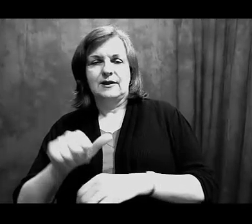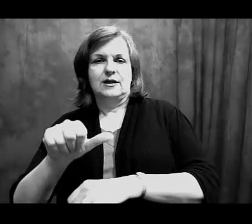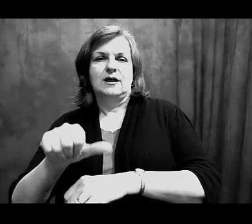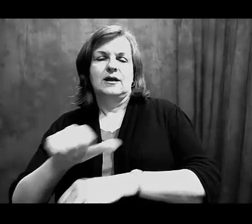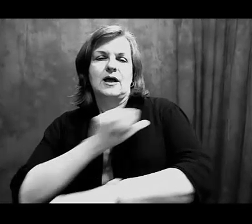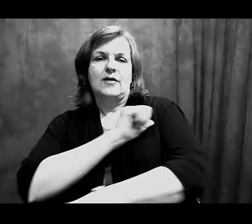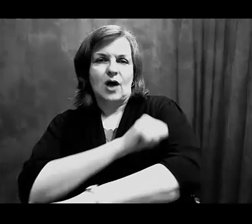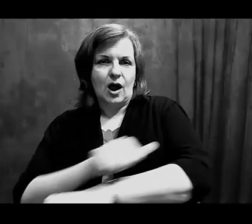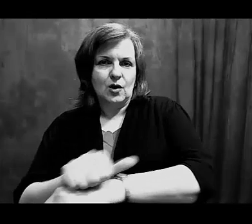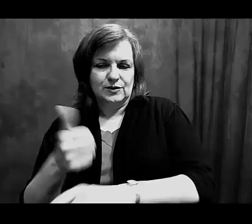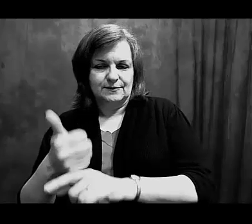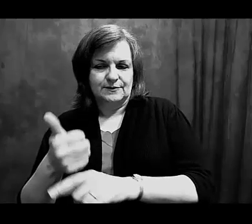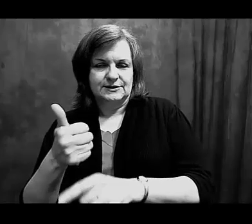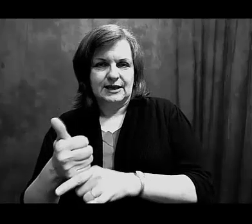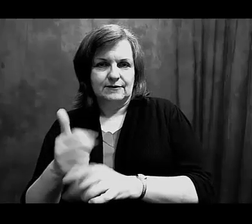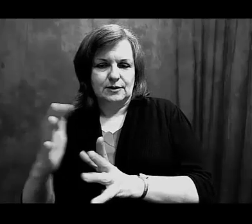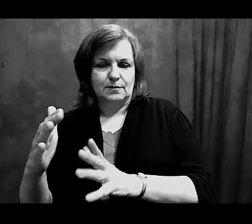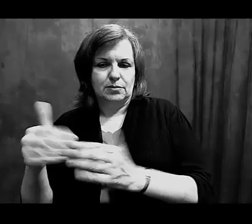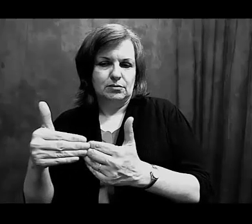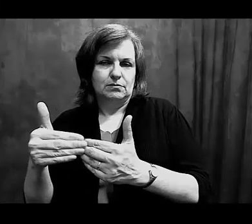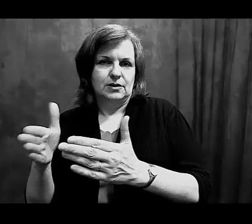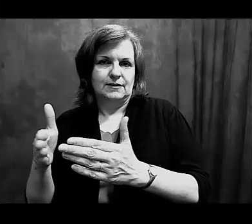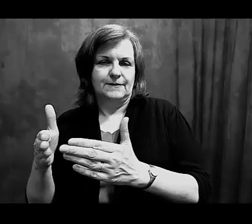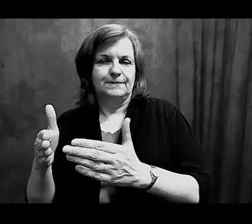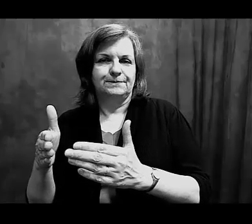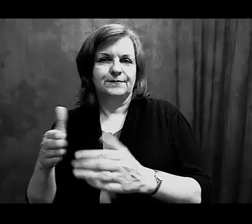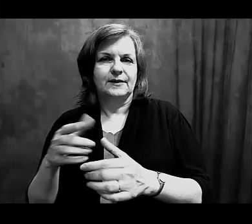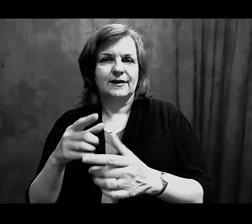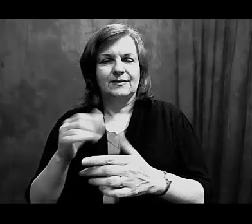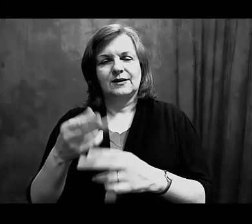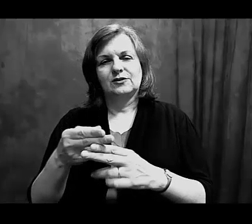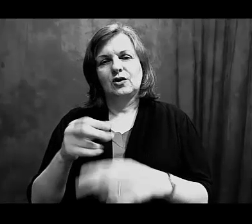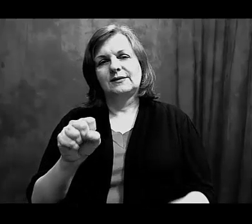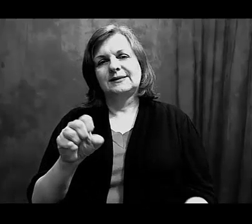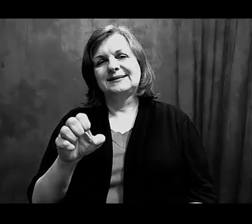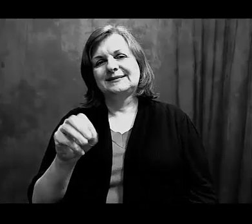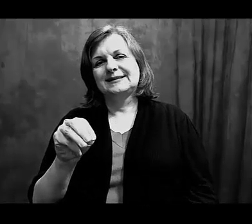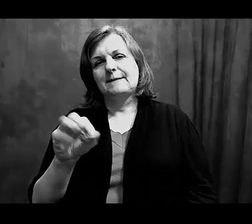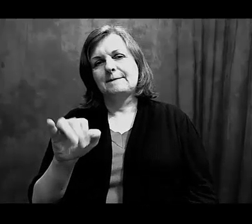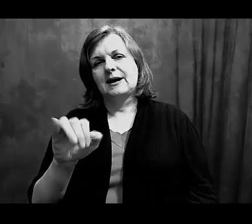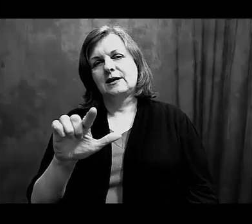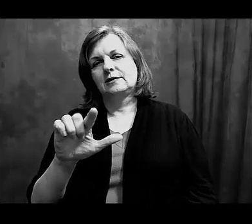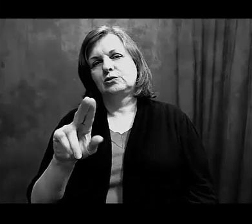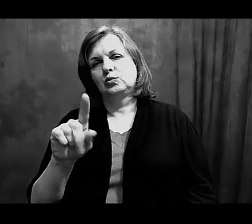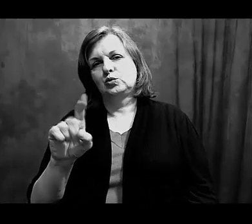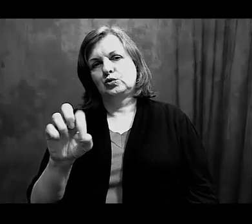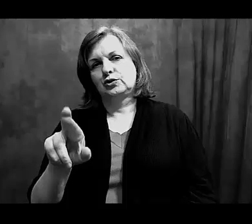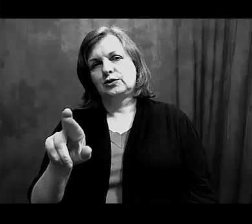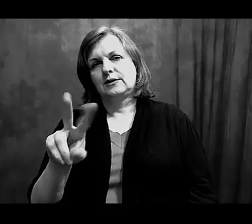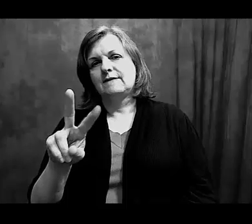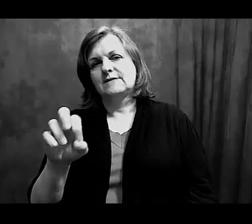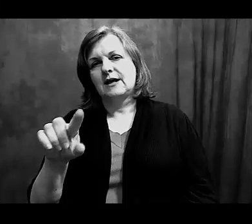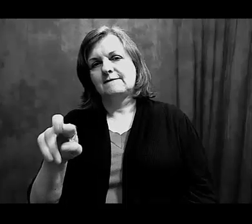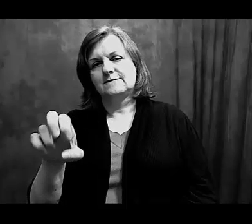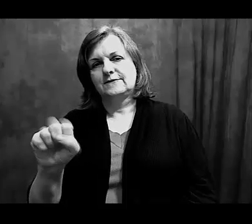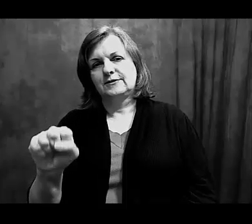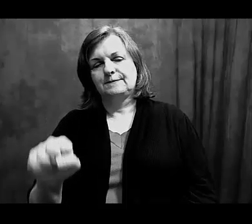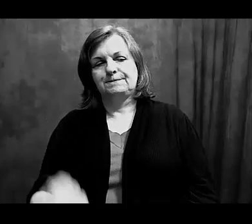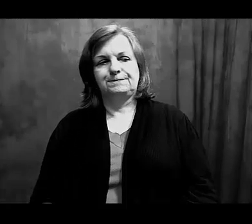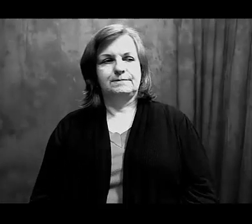and then the valves closing between the ventricles and the arteries themselves so actually looking at